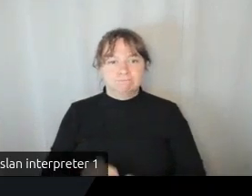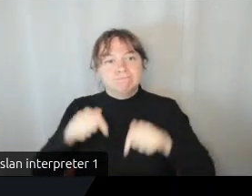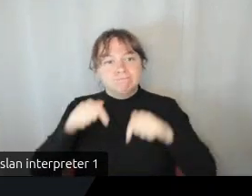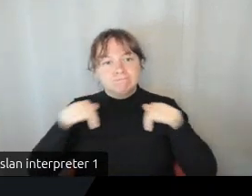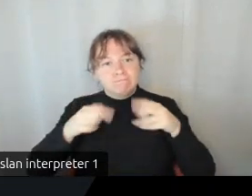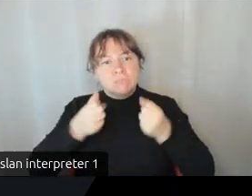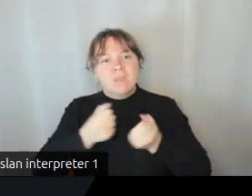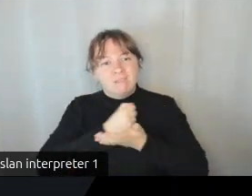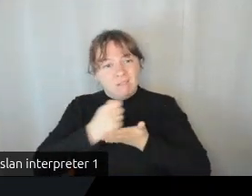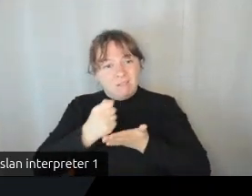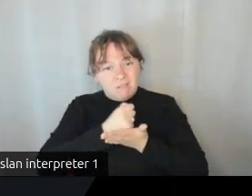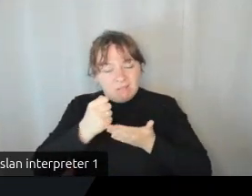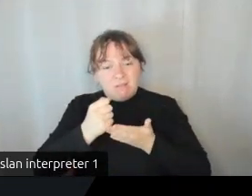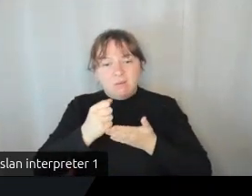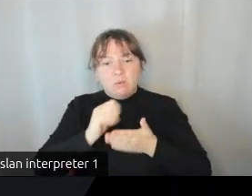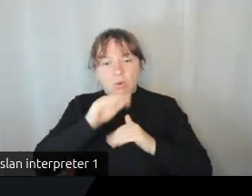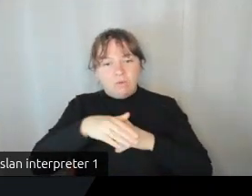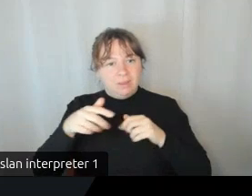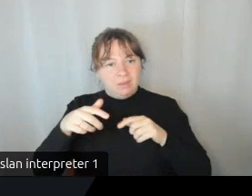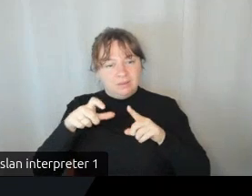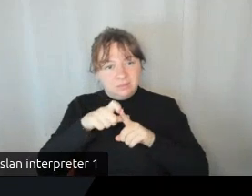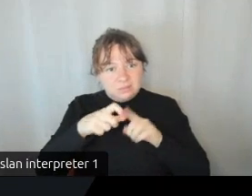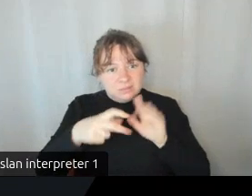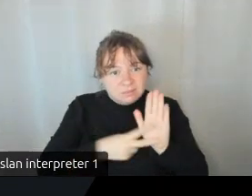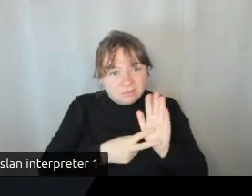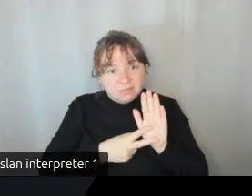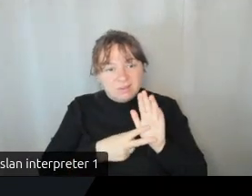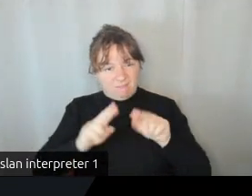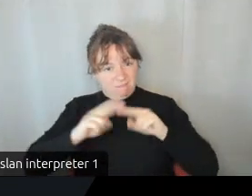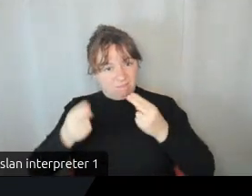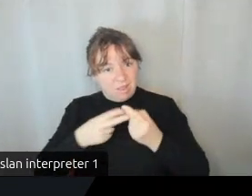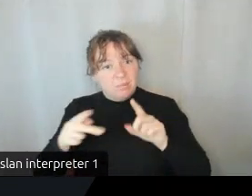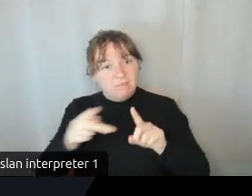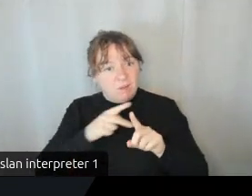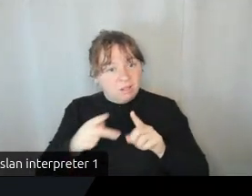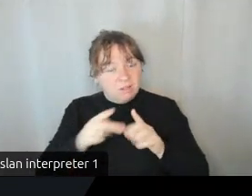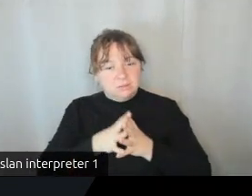violence and it shows that um at the current rate domestic and family violence remains